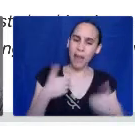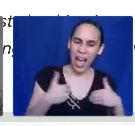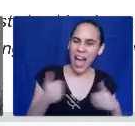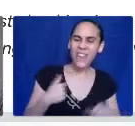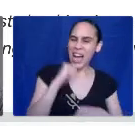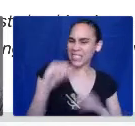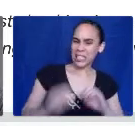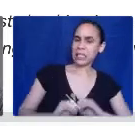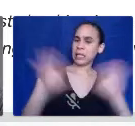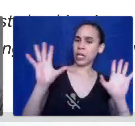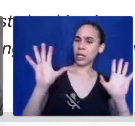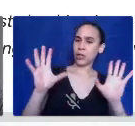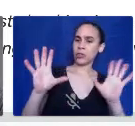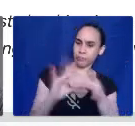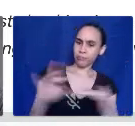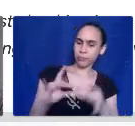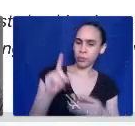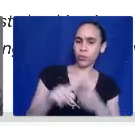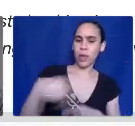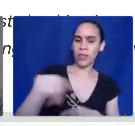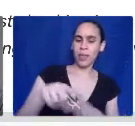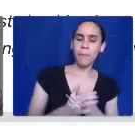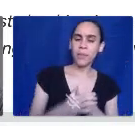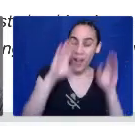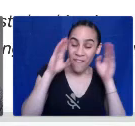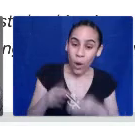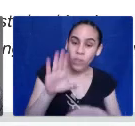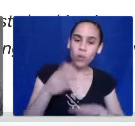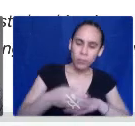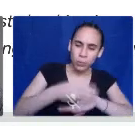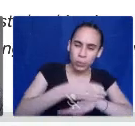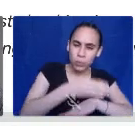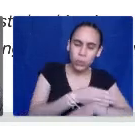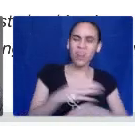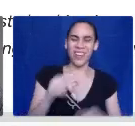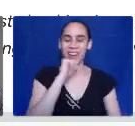focus on what you can improve not where it went wrong right um i know it's easier said than done